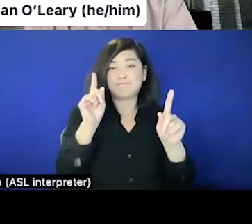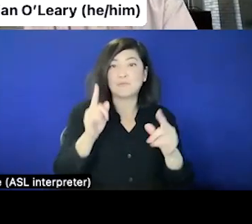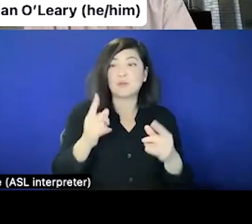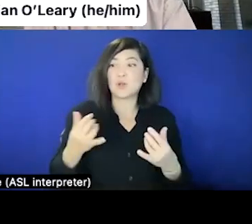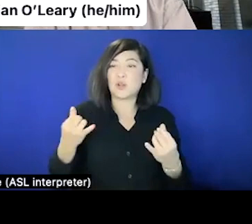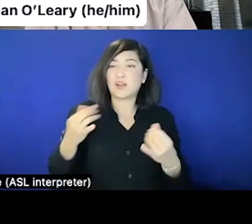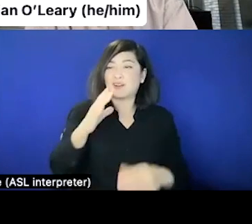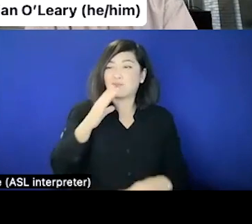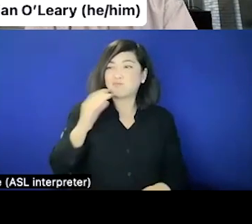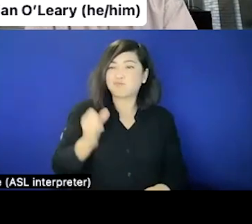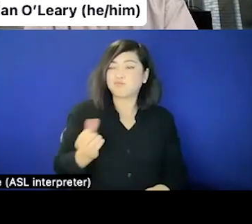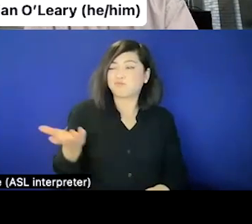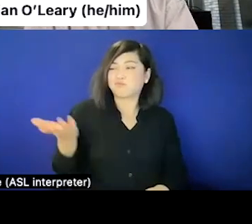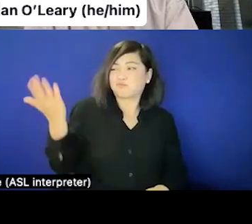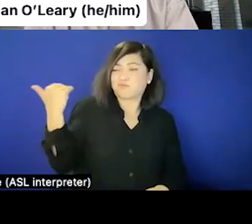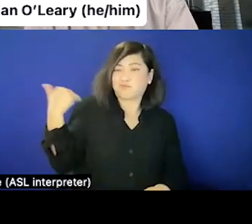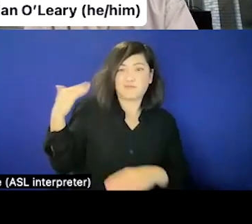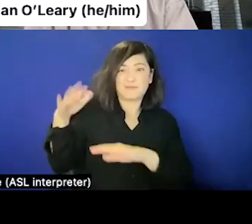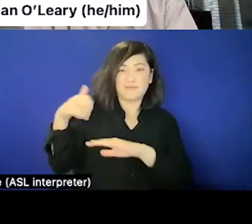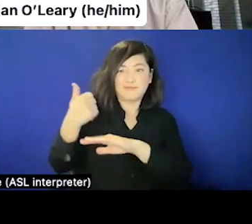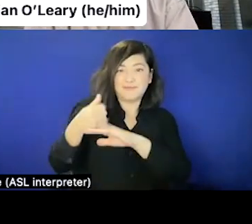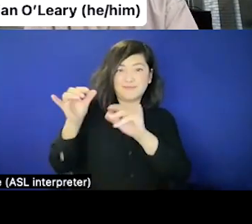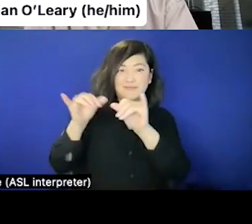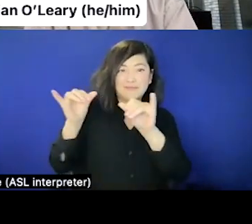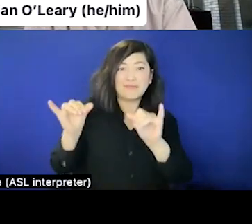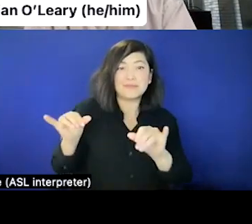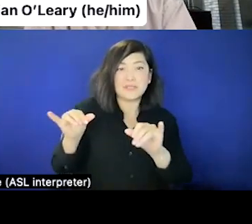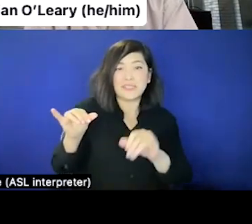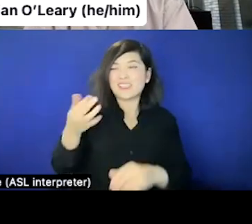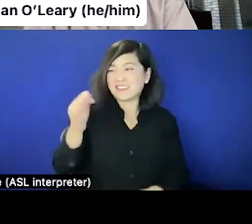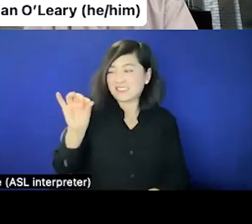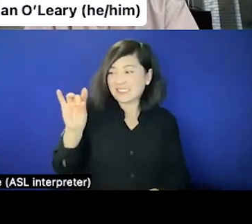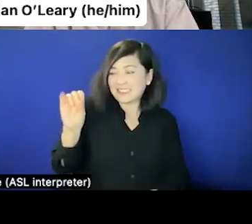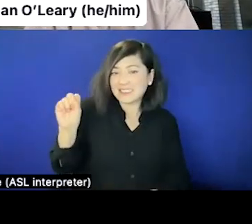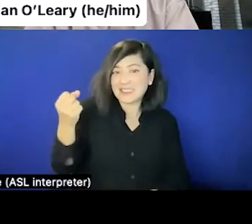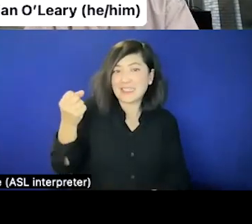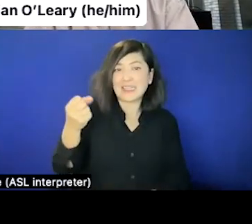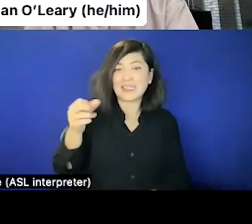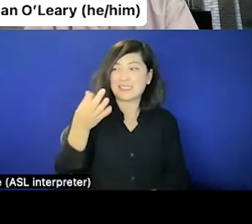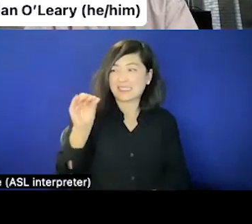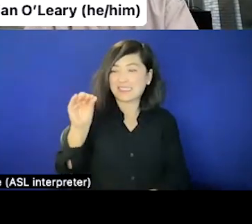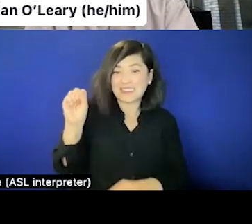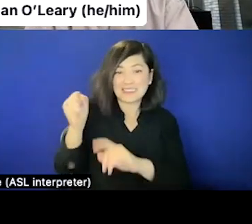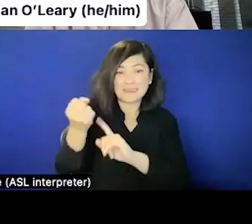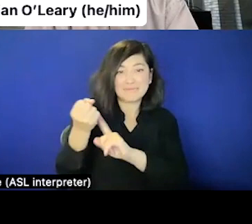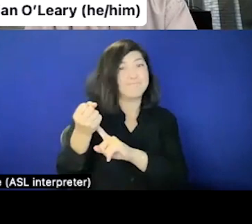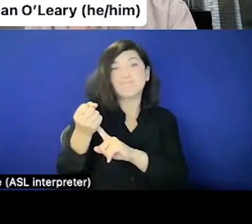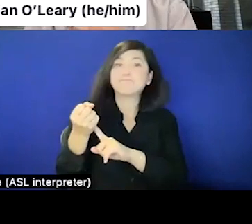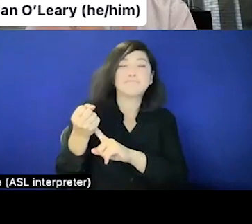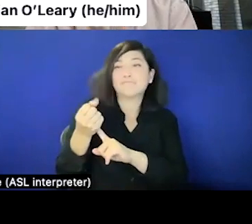right now from the '80s and even the 1990s, don't necessarily take advantage of new approaches,